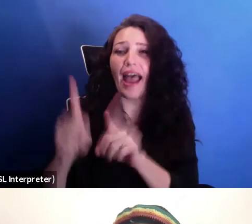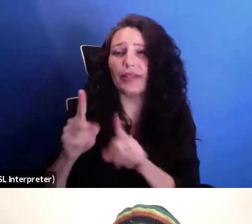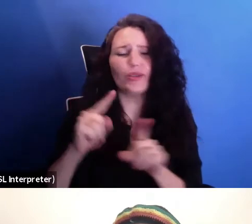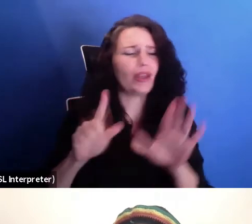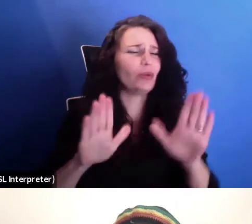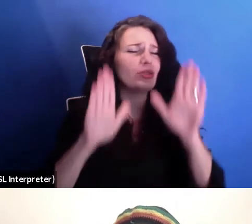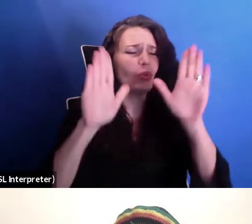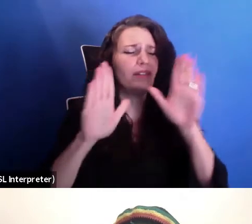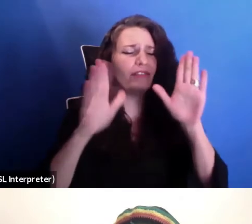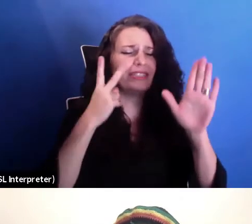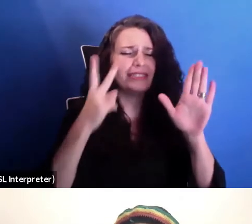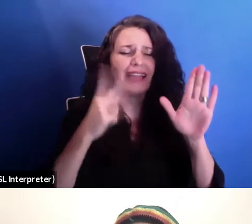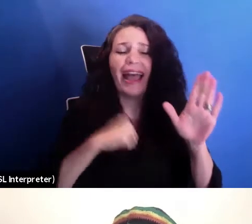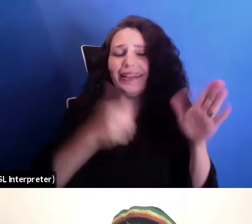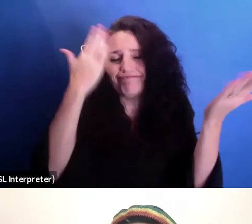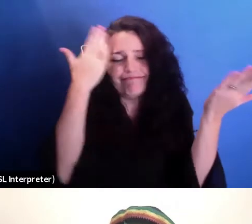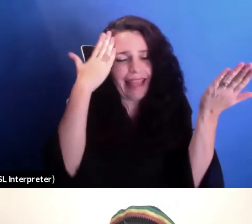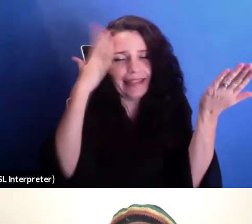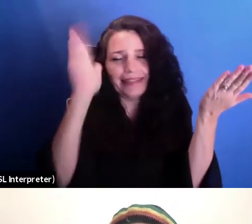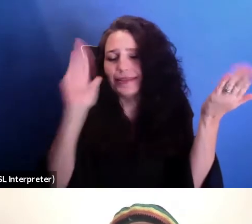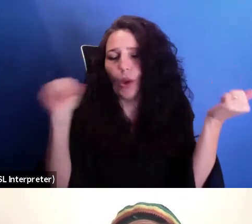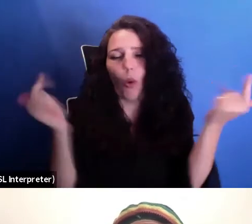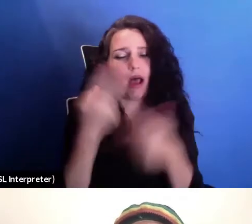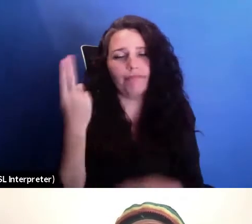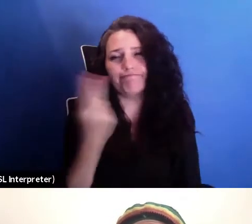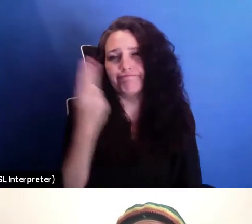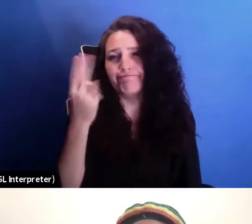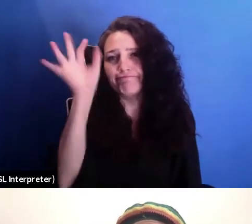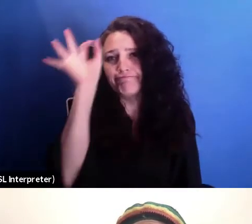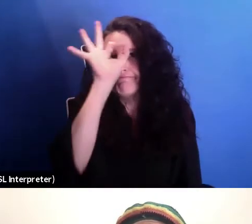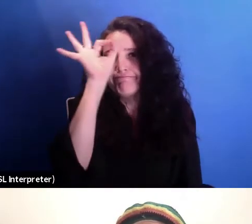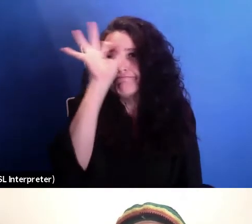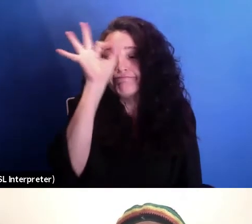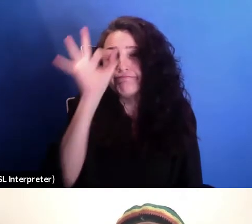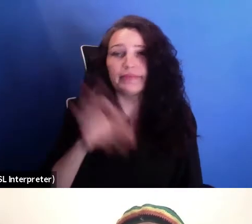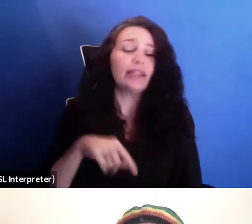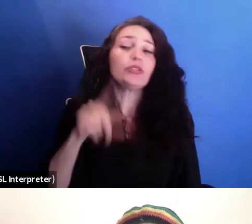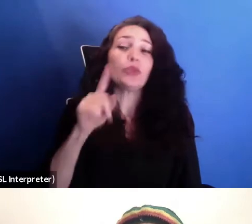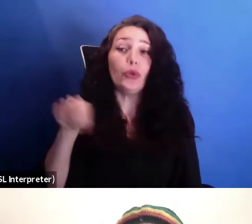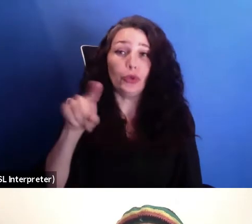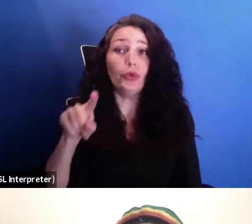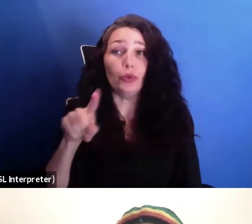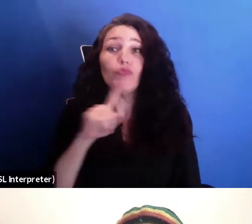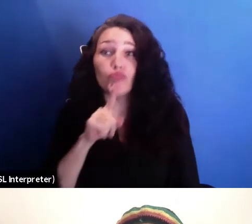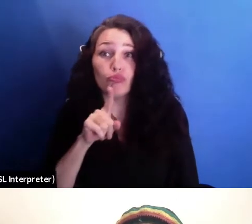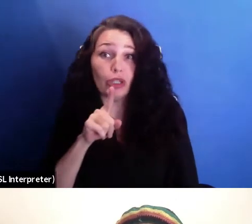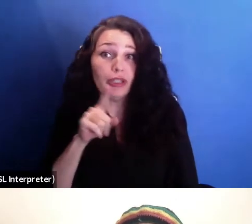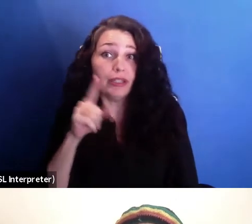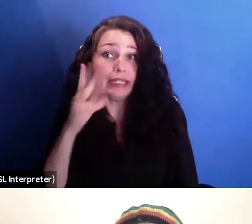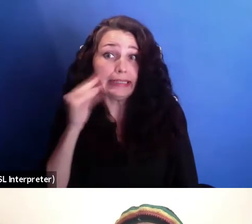I didn't know at all, at all. And you must've been getting a lot of reaction like that from people.